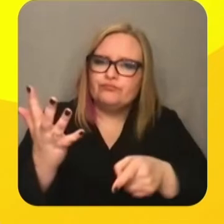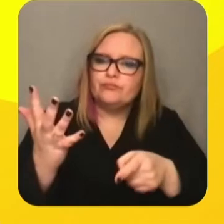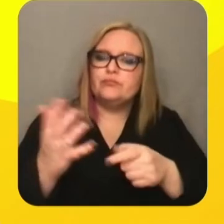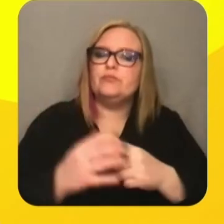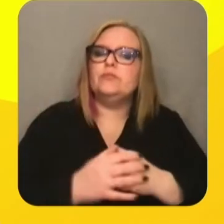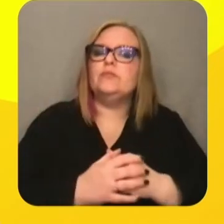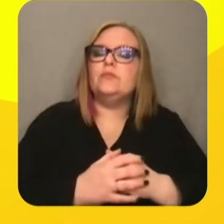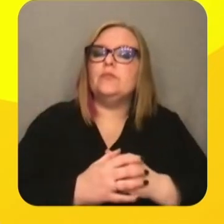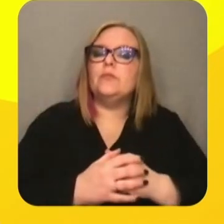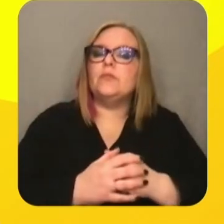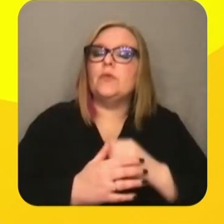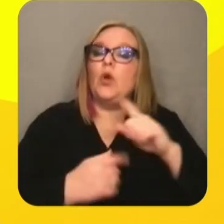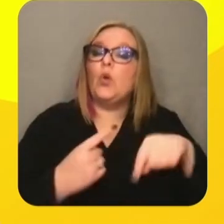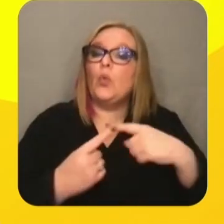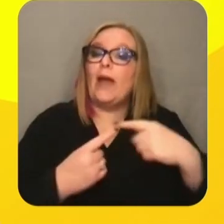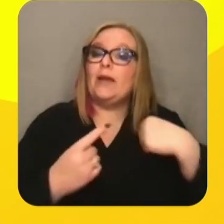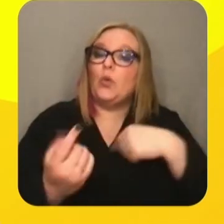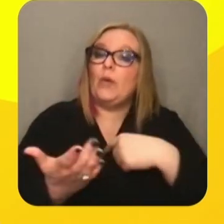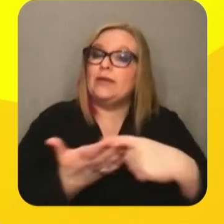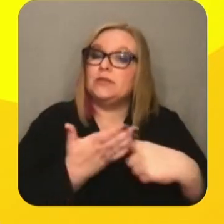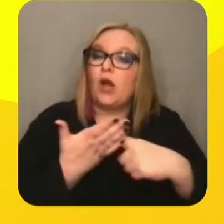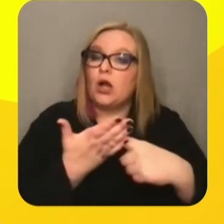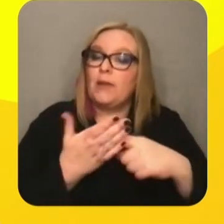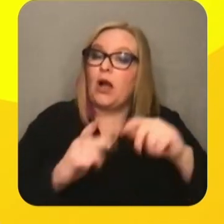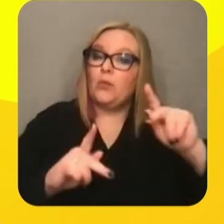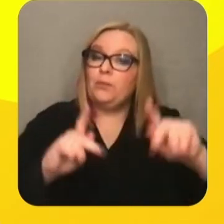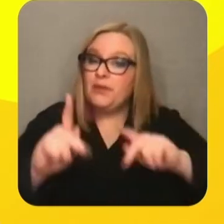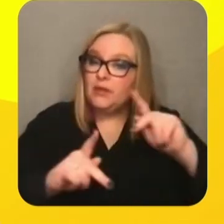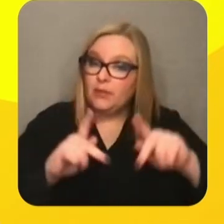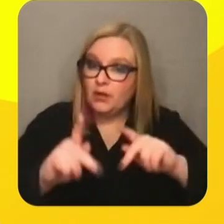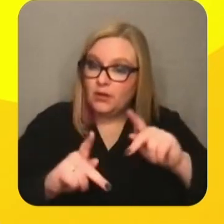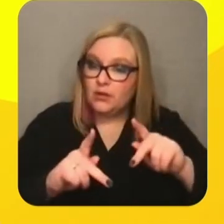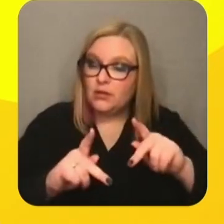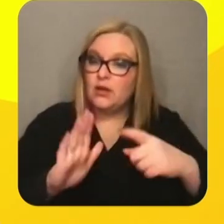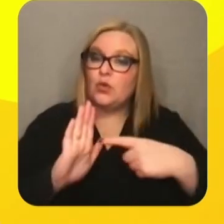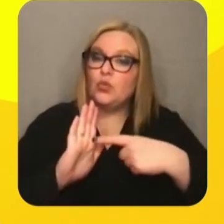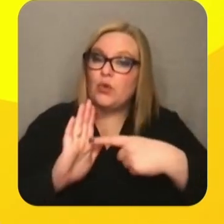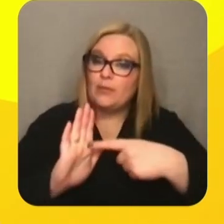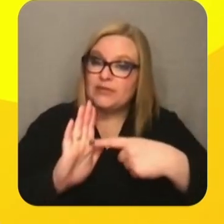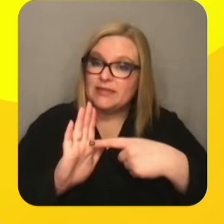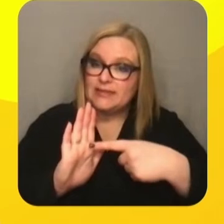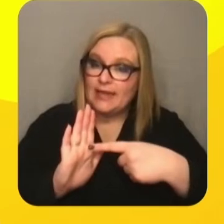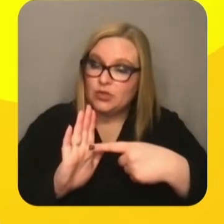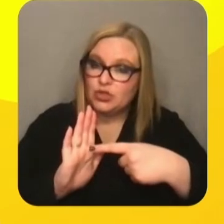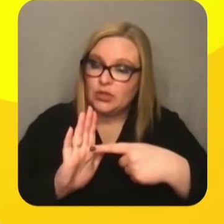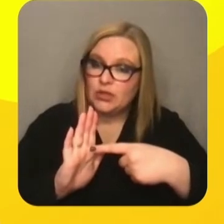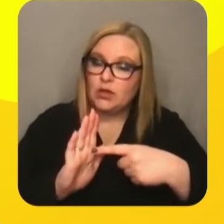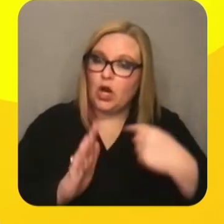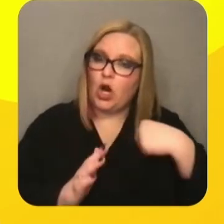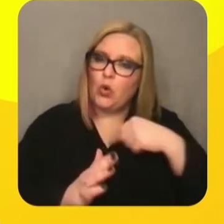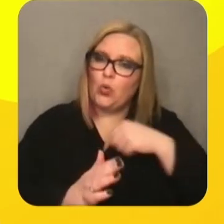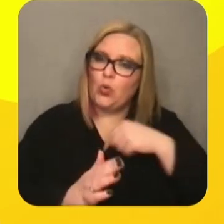When we talk about people and representation, are we looking at tying executive pay to those outcomes?